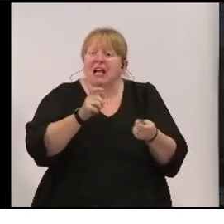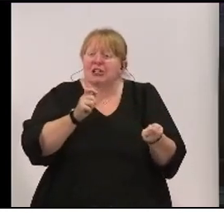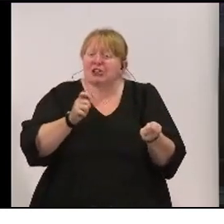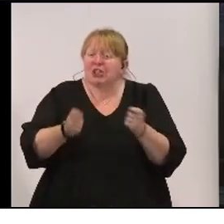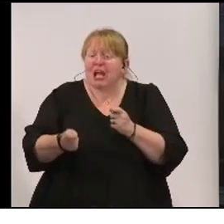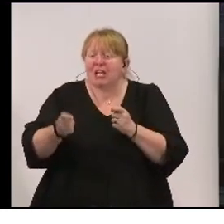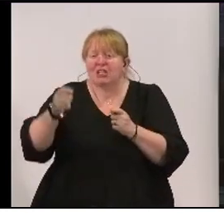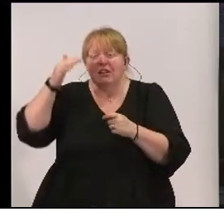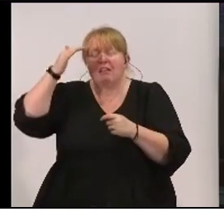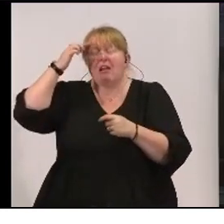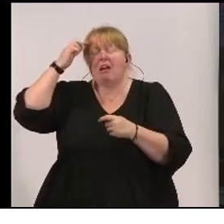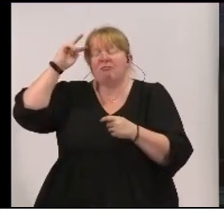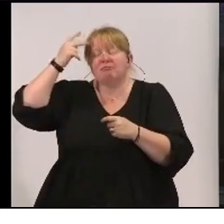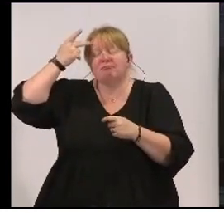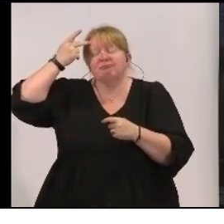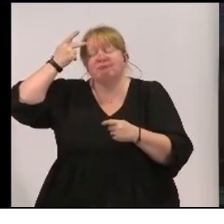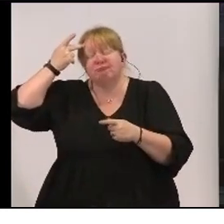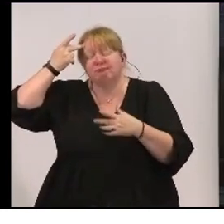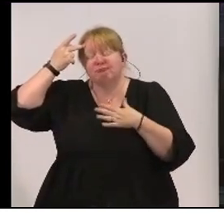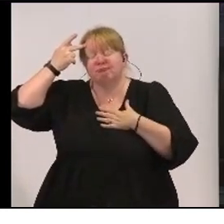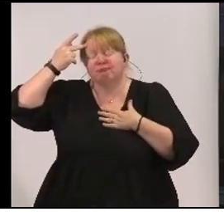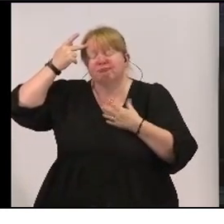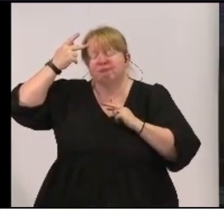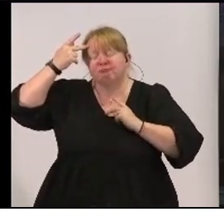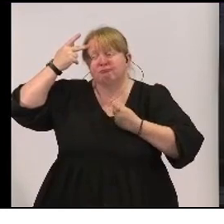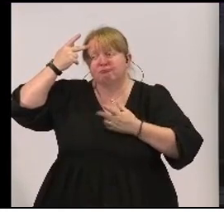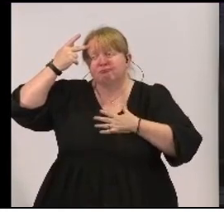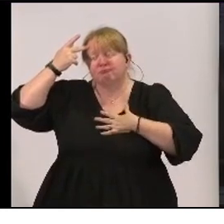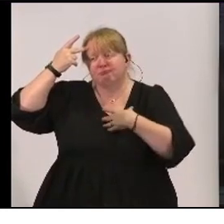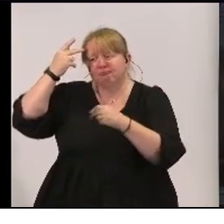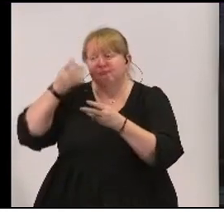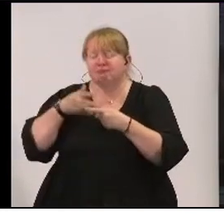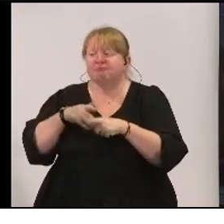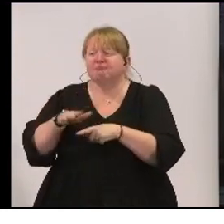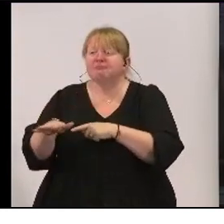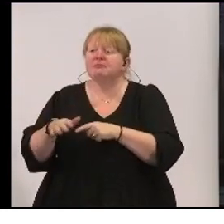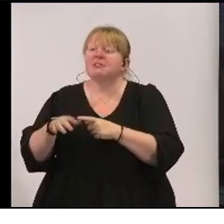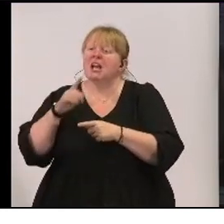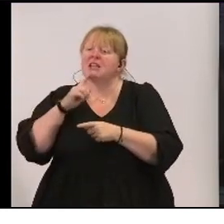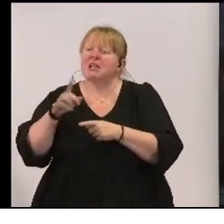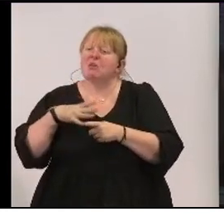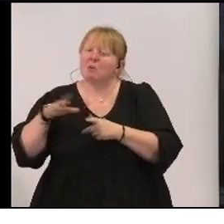that we've spoken about today and “we'd like you to pick up the European Accessibility Act and help